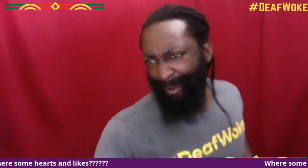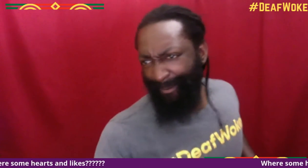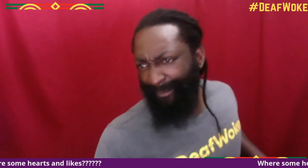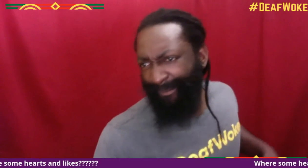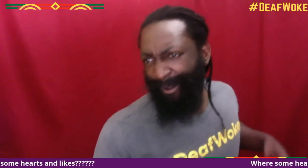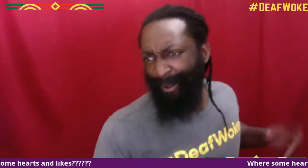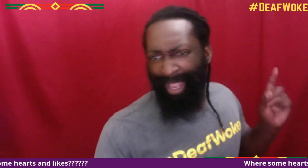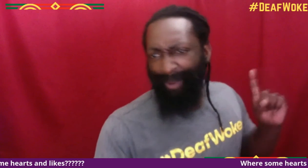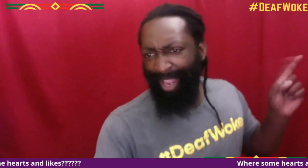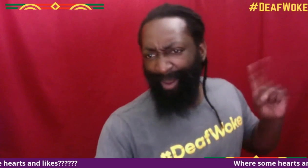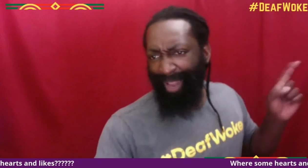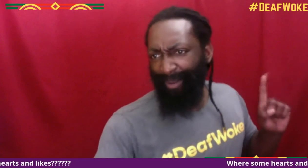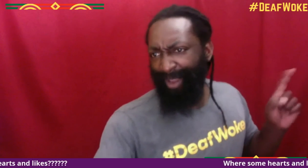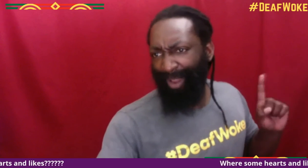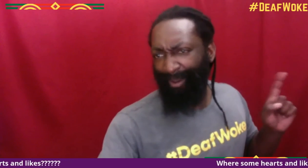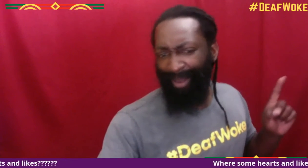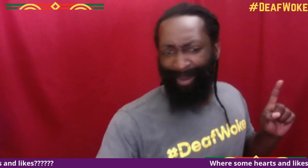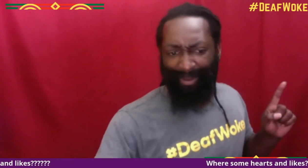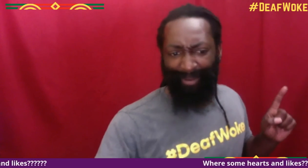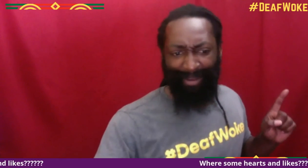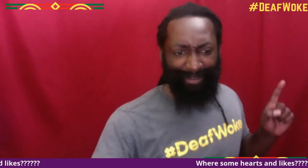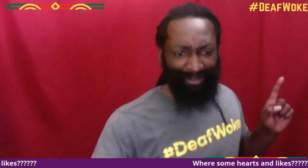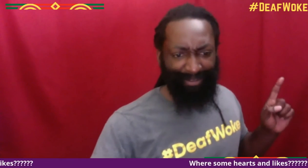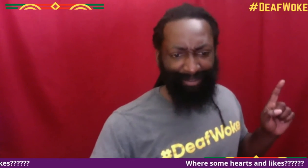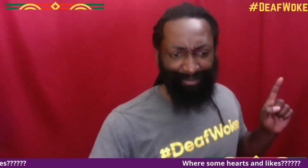Yeah, wait, hold on let me get that music so we get a little grooving going on.